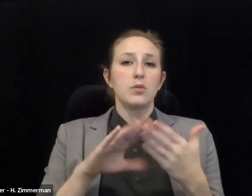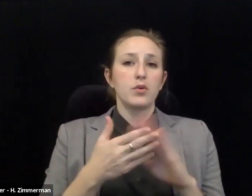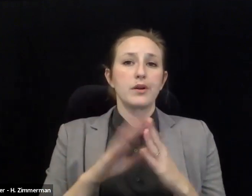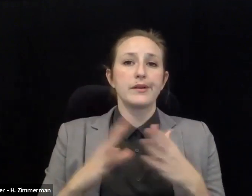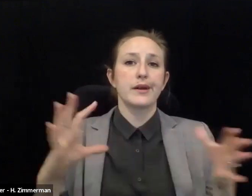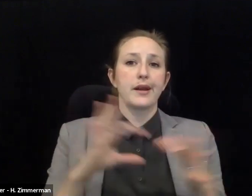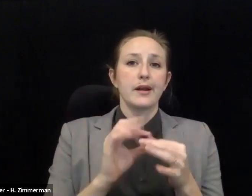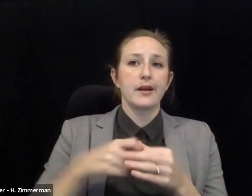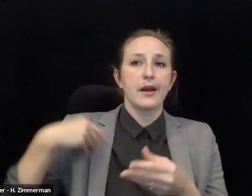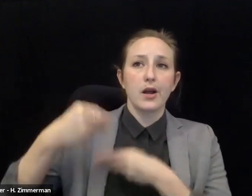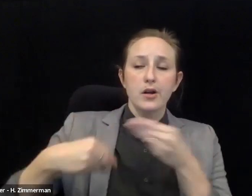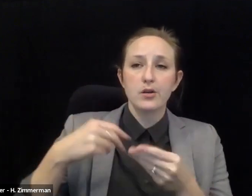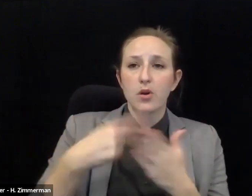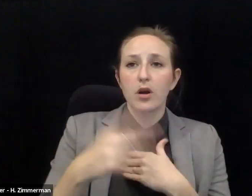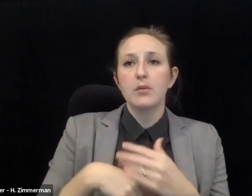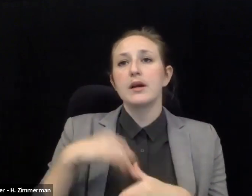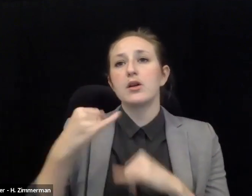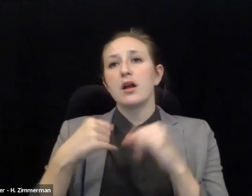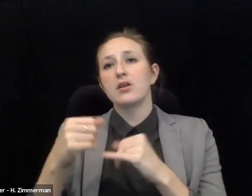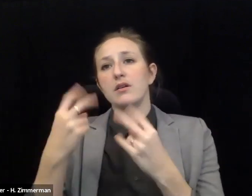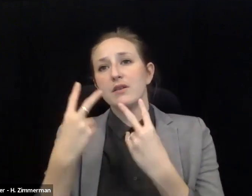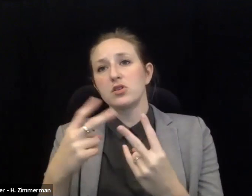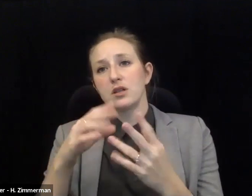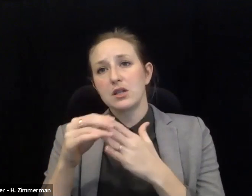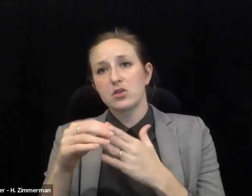the international visitors leadership program. As I mentioned